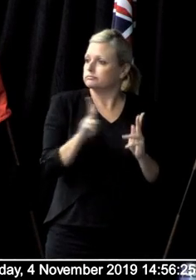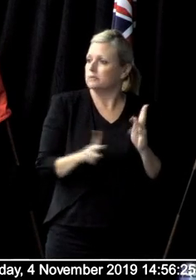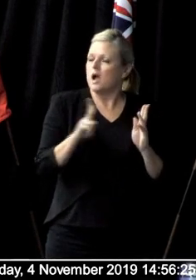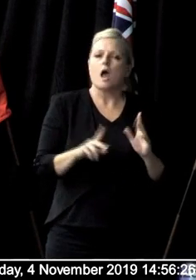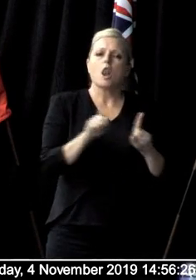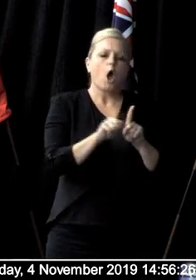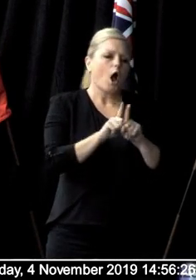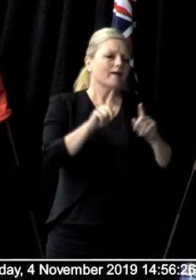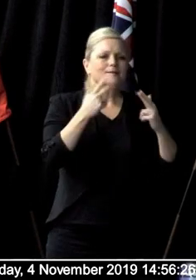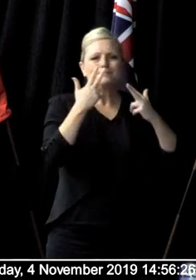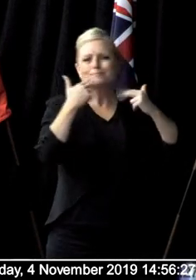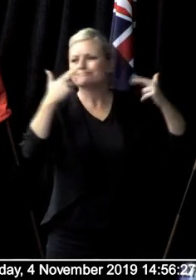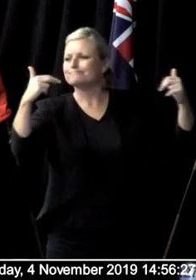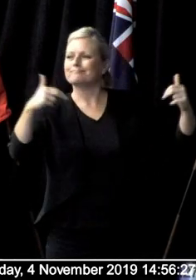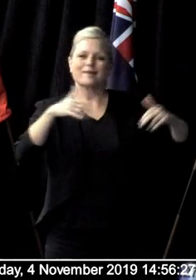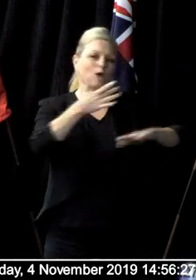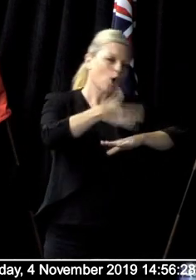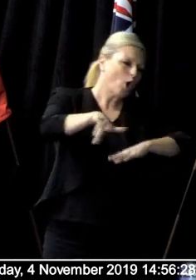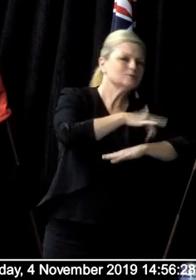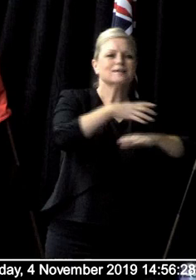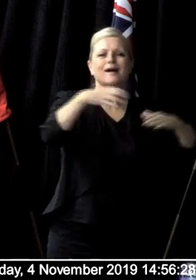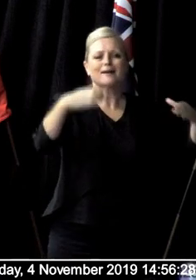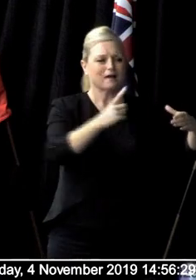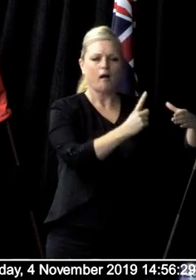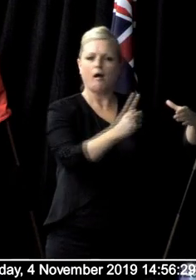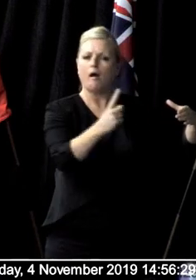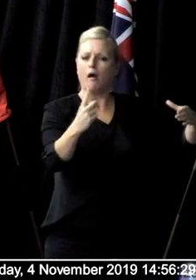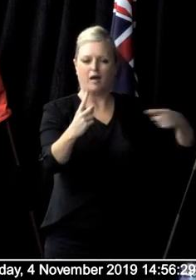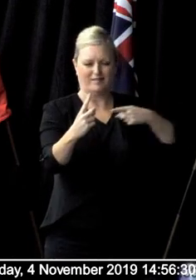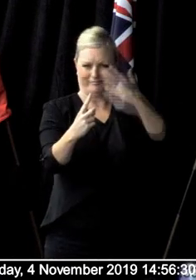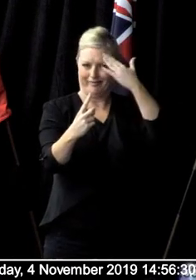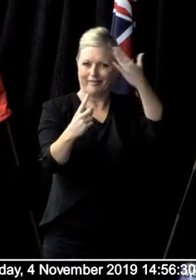They probably won’t know.” This is particularly students with intellectual disability.